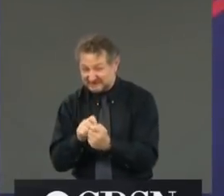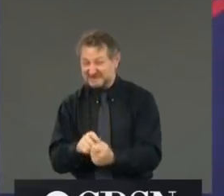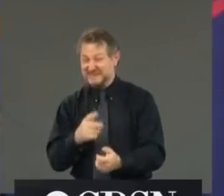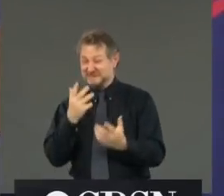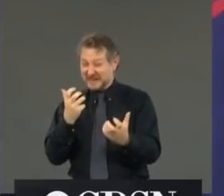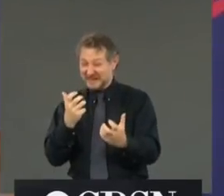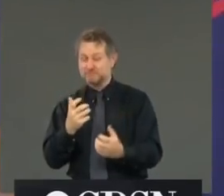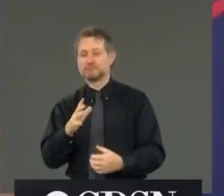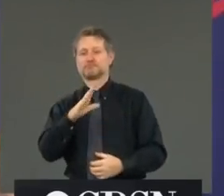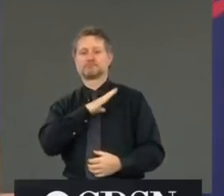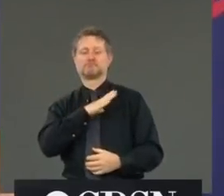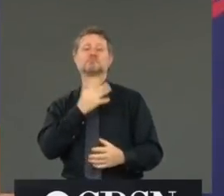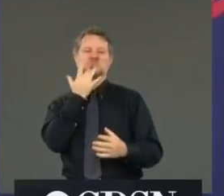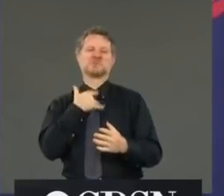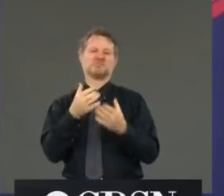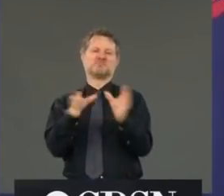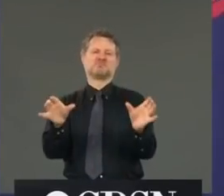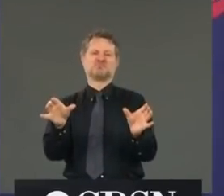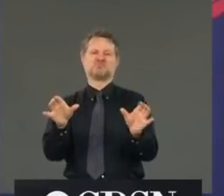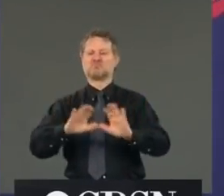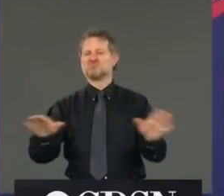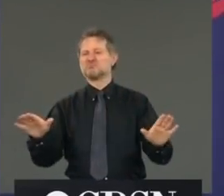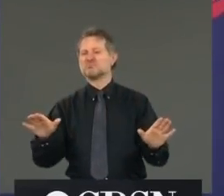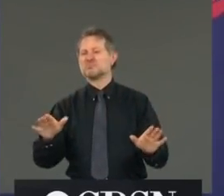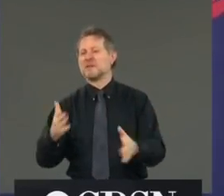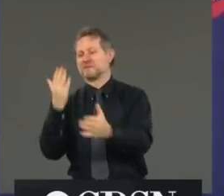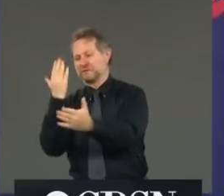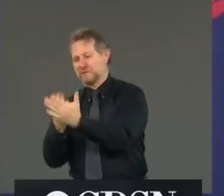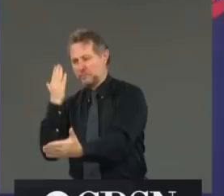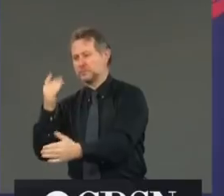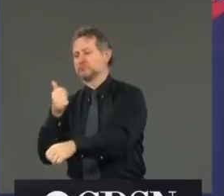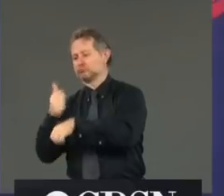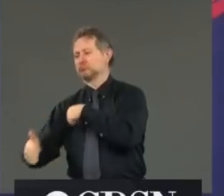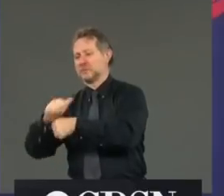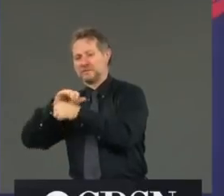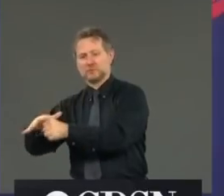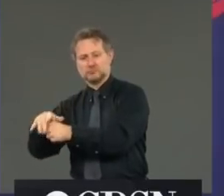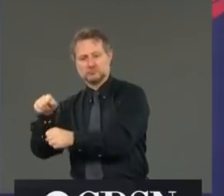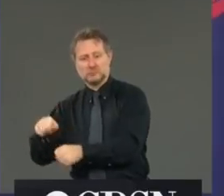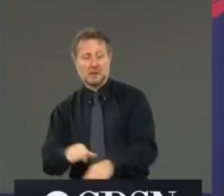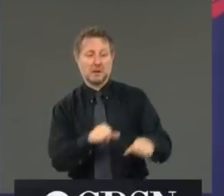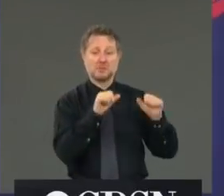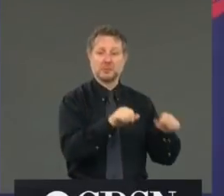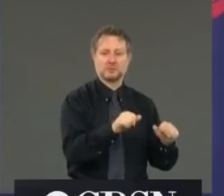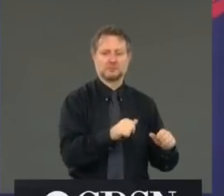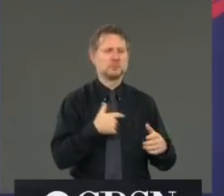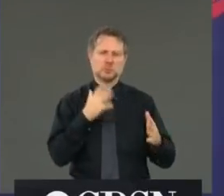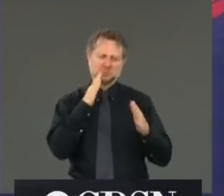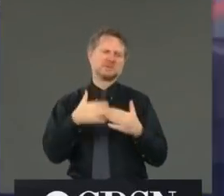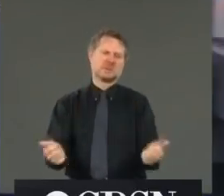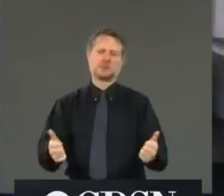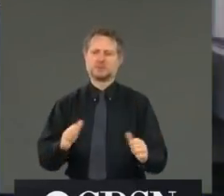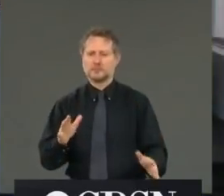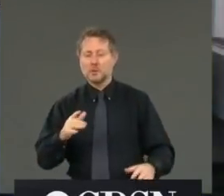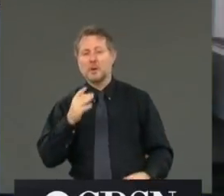FIGURE OUT HOW TO GET THAT INFORMATION OUT TO THE PUBLIC AS WELL. IT'S HOW PRECISE YOU WANT TO BE.